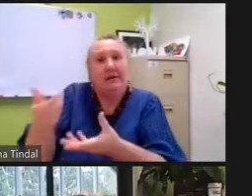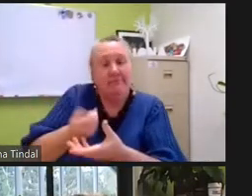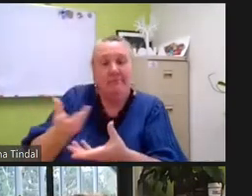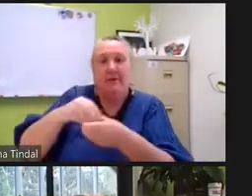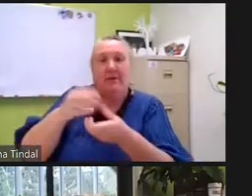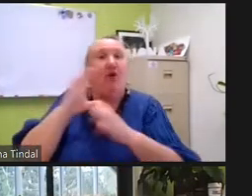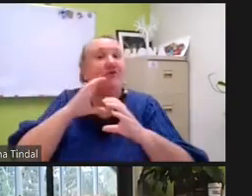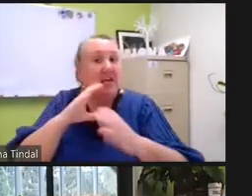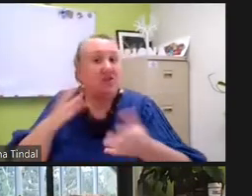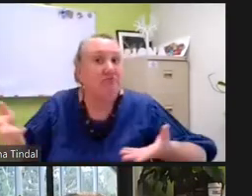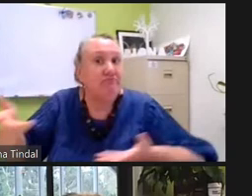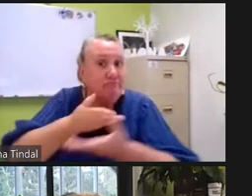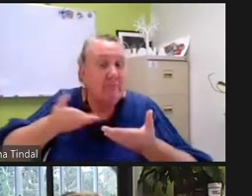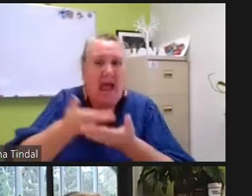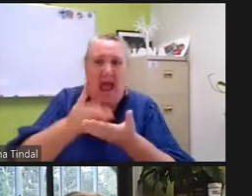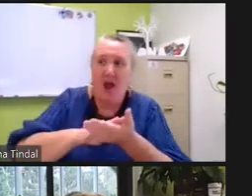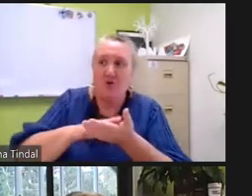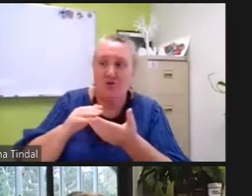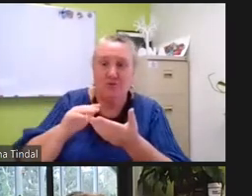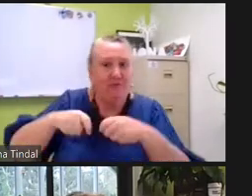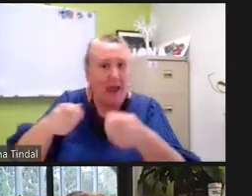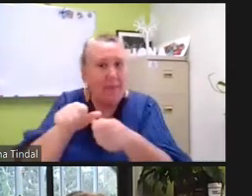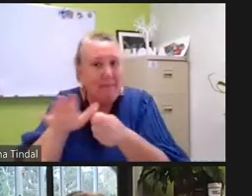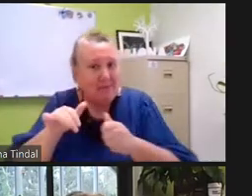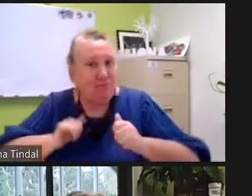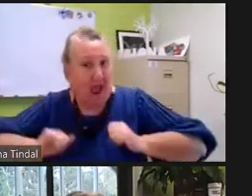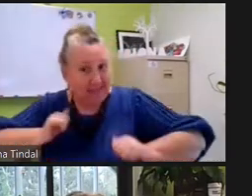it needs to be more than that. You need to have a conversation, an inclusive conversation about